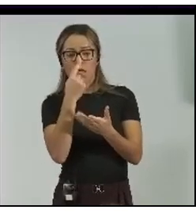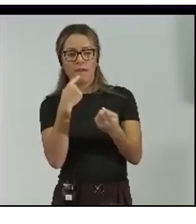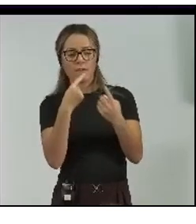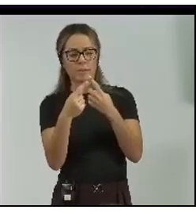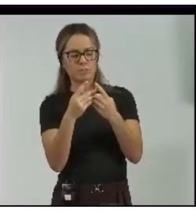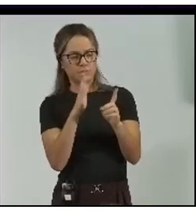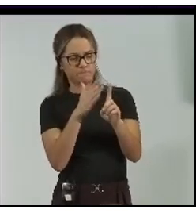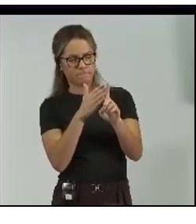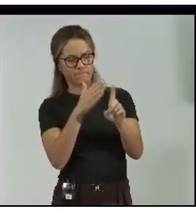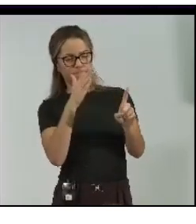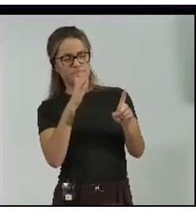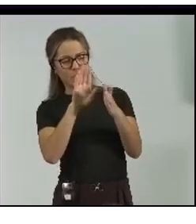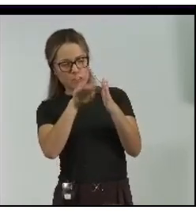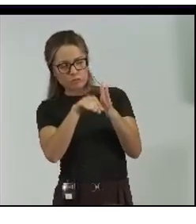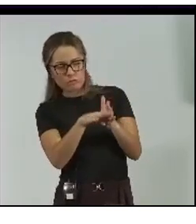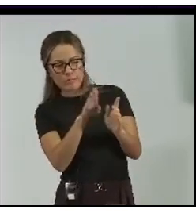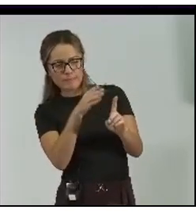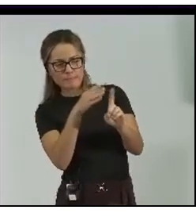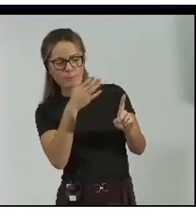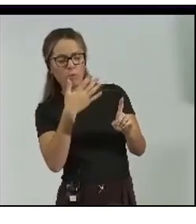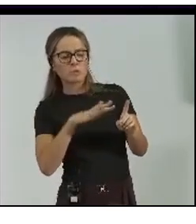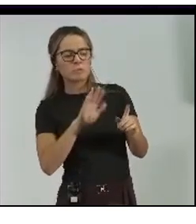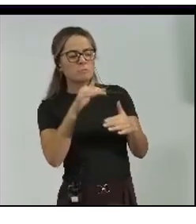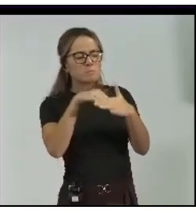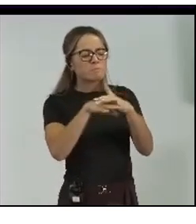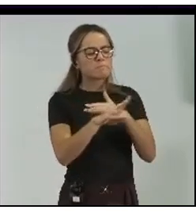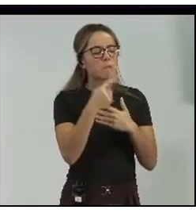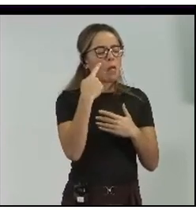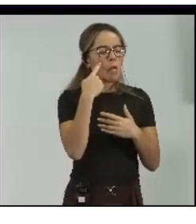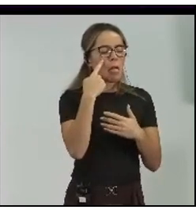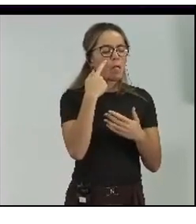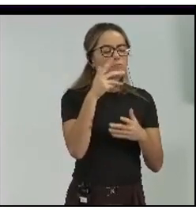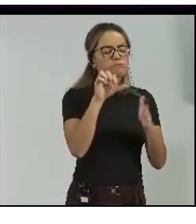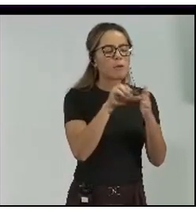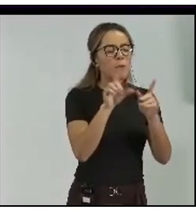We do actually want to try and go in there, identify what the problem is and actually upskill.